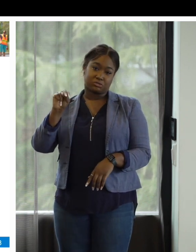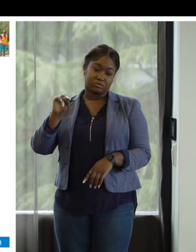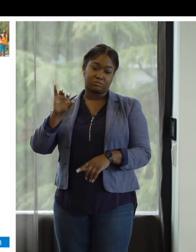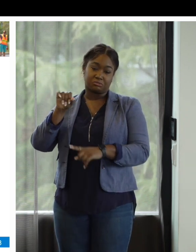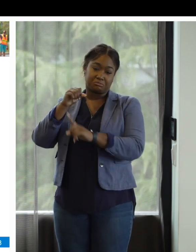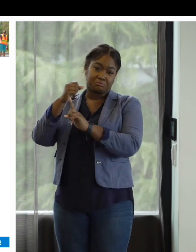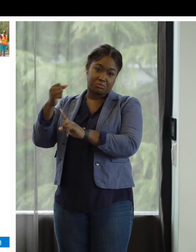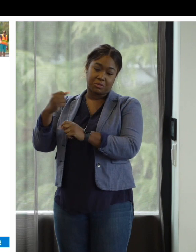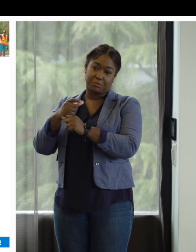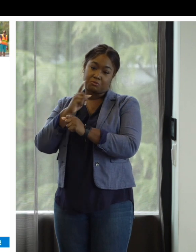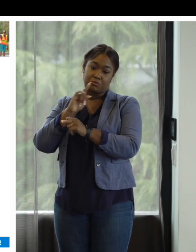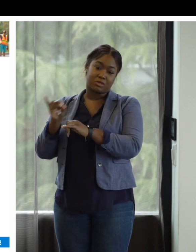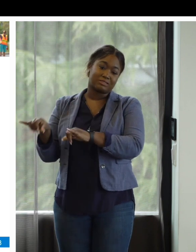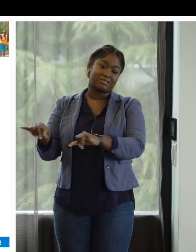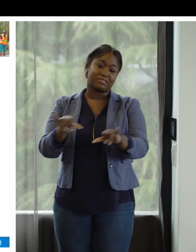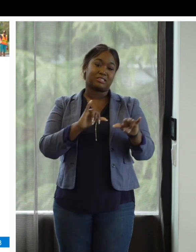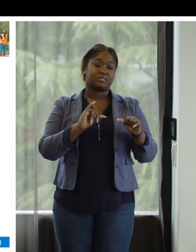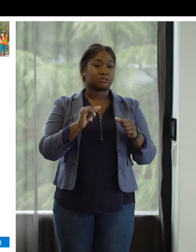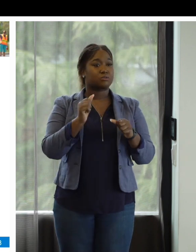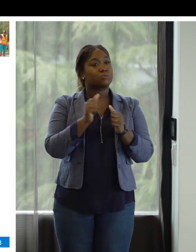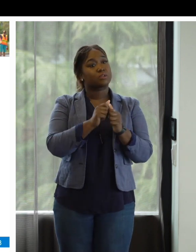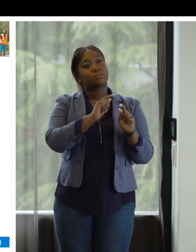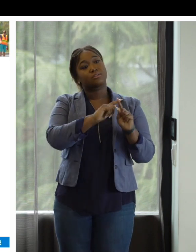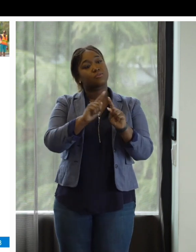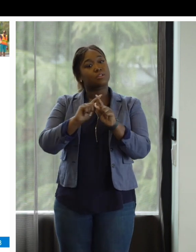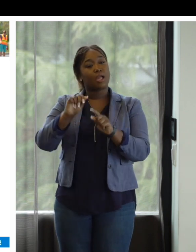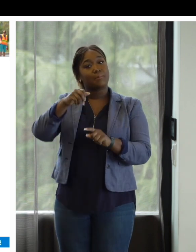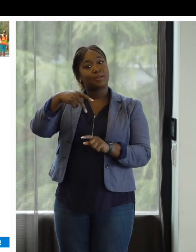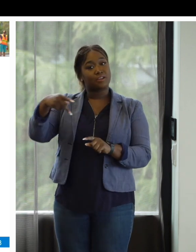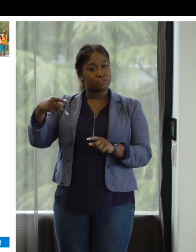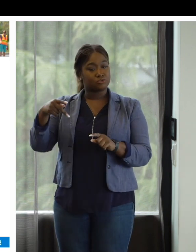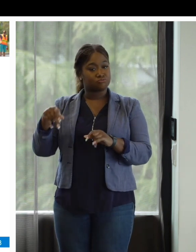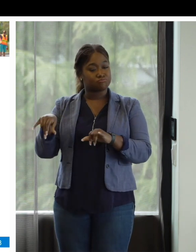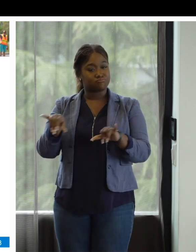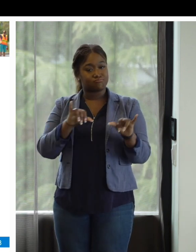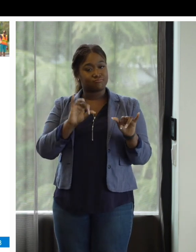consistent across all apps. And so that was one of the